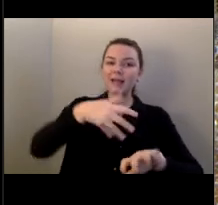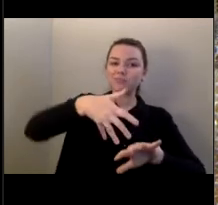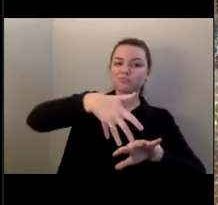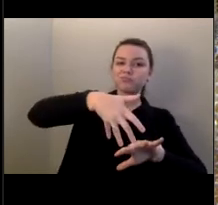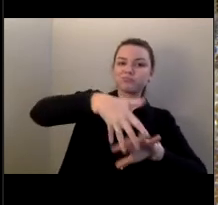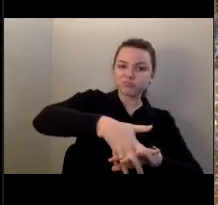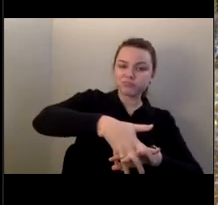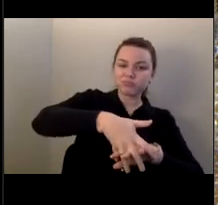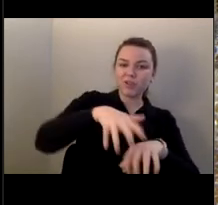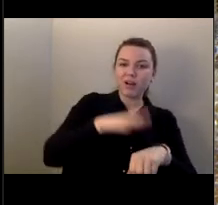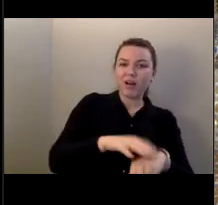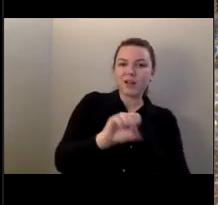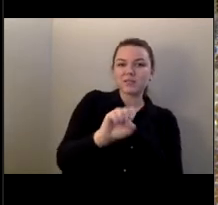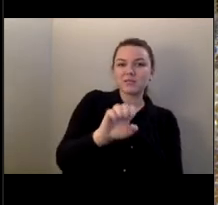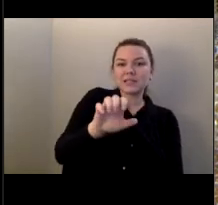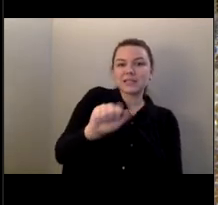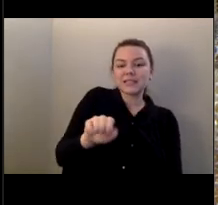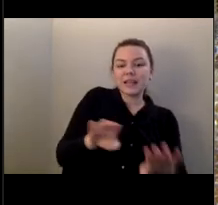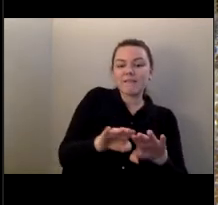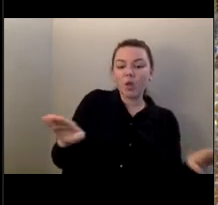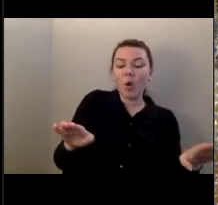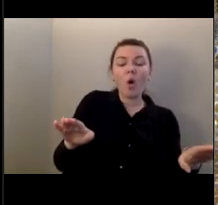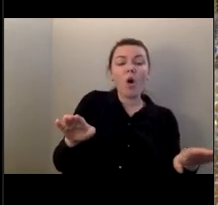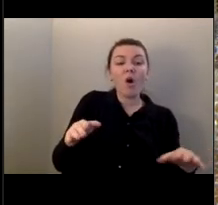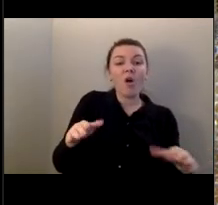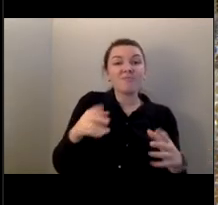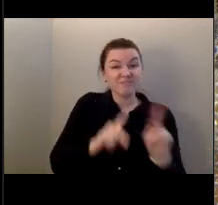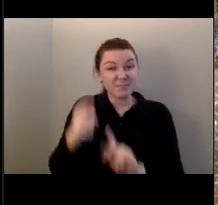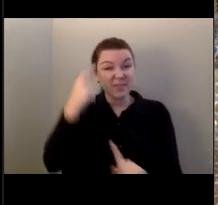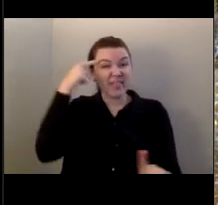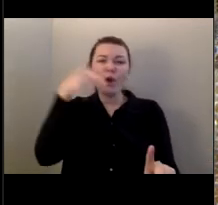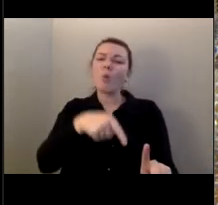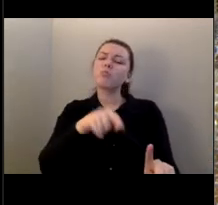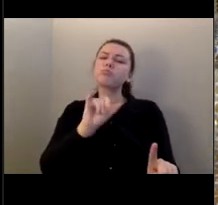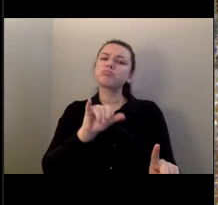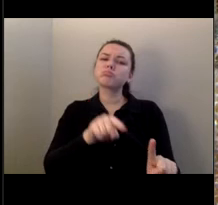they are often mistaken for plants. However, like you all know,